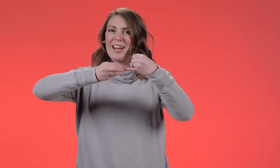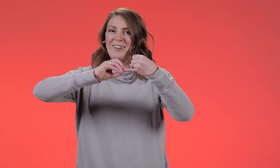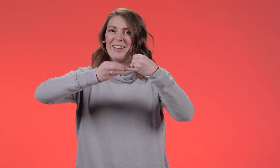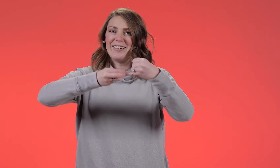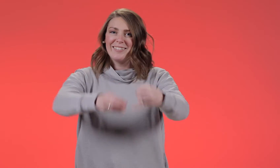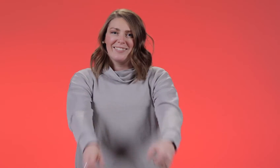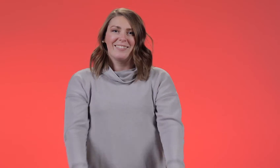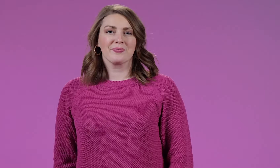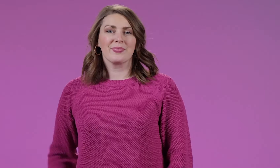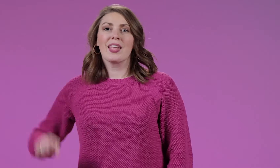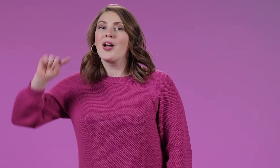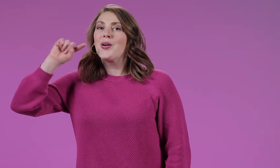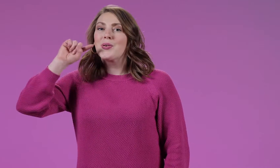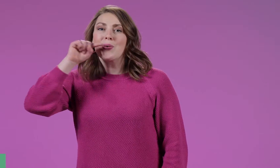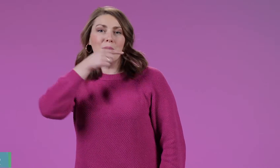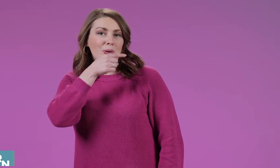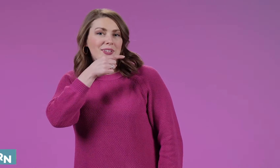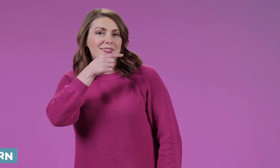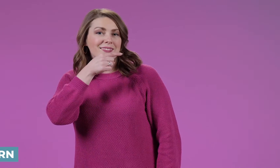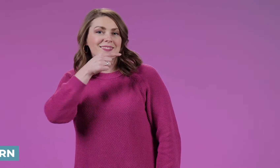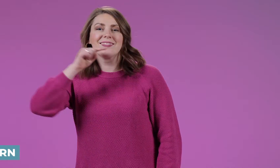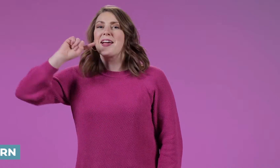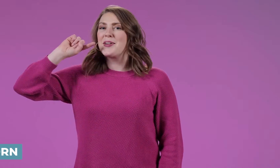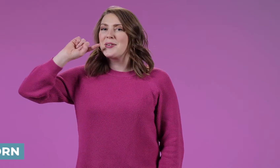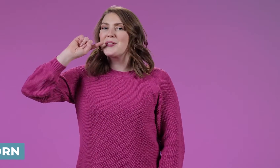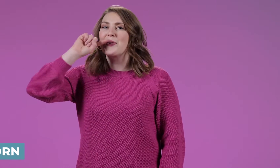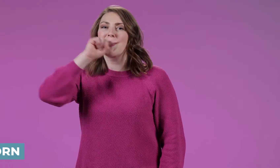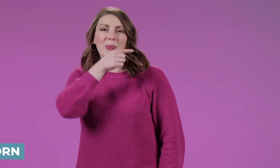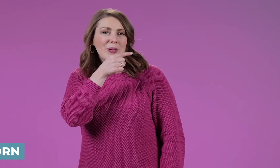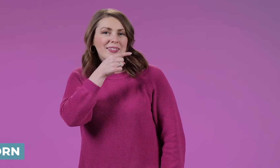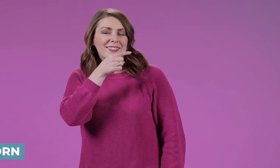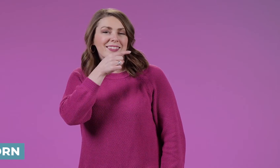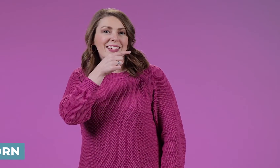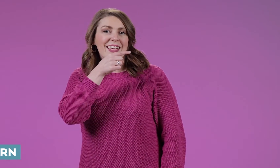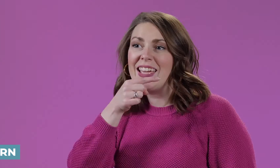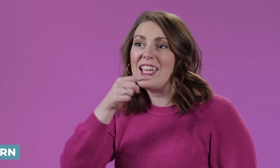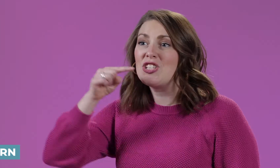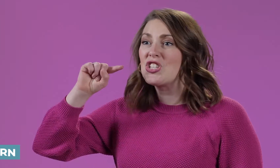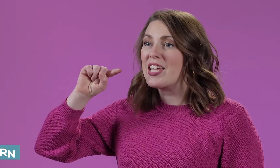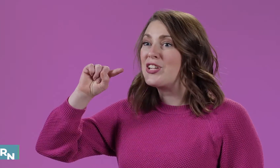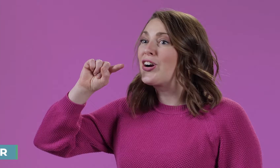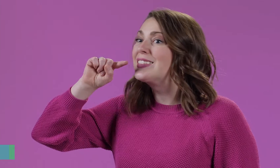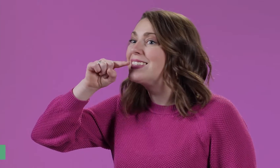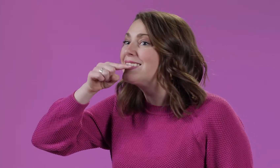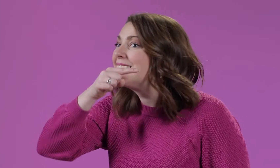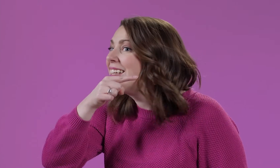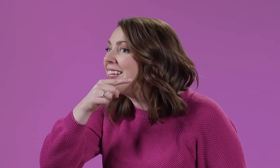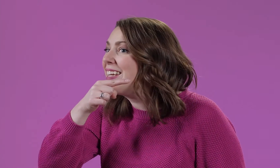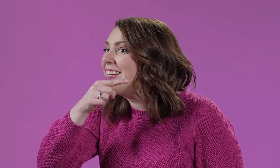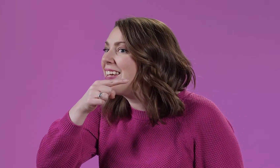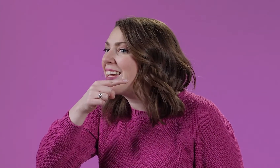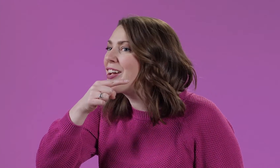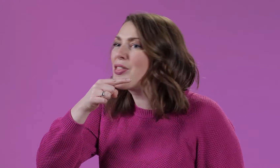CHERRY CORN CORN It's just like you're eating